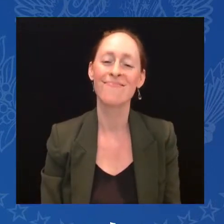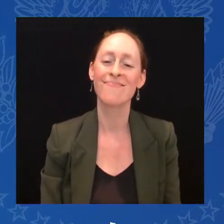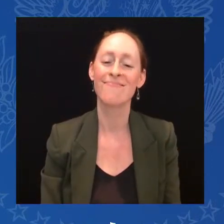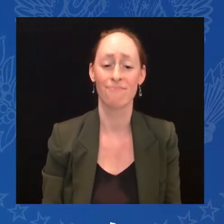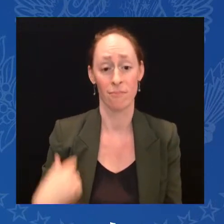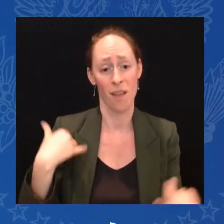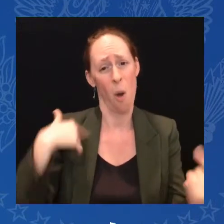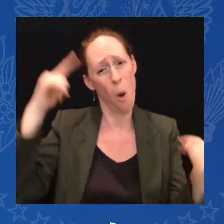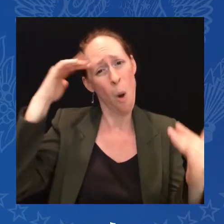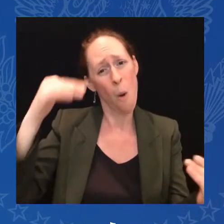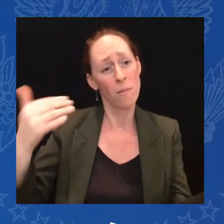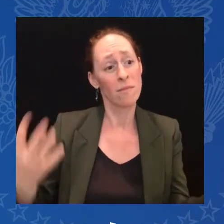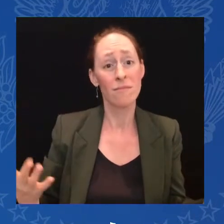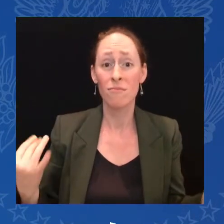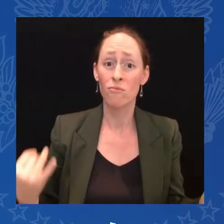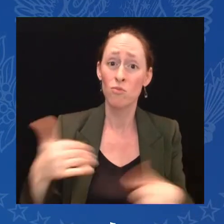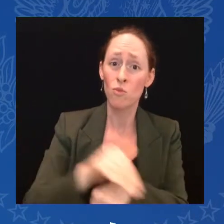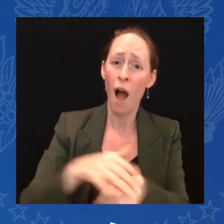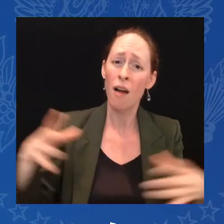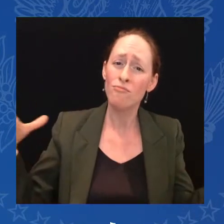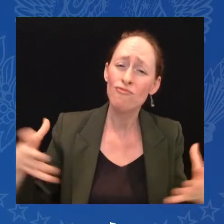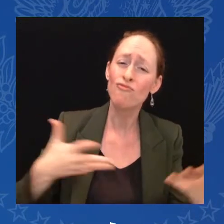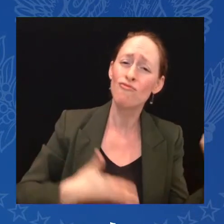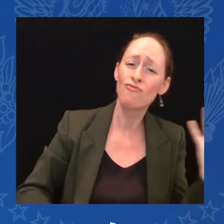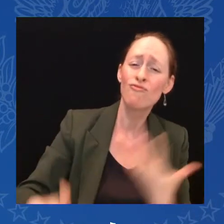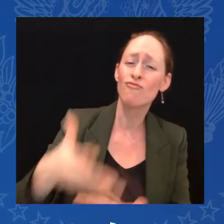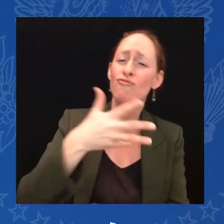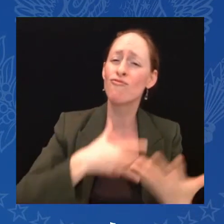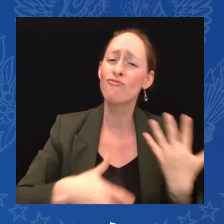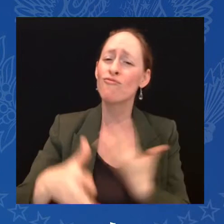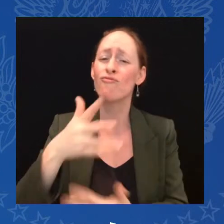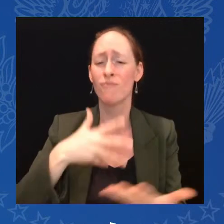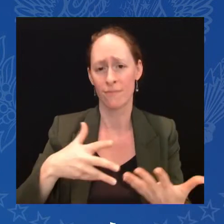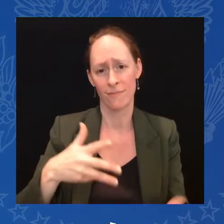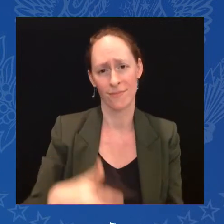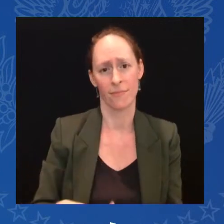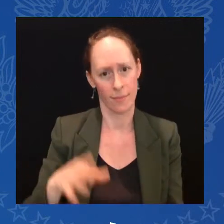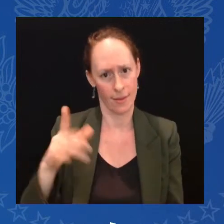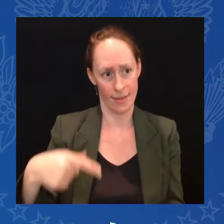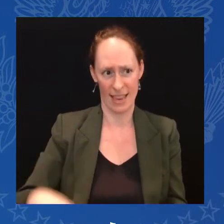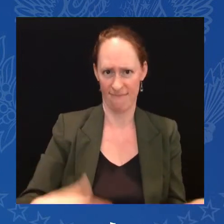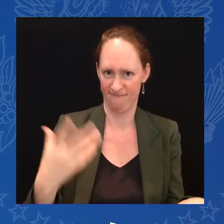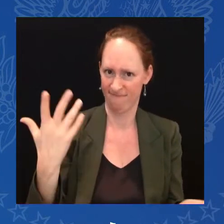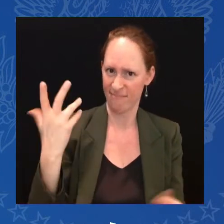You don't get a lot of opportunity to do that. And it reminds me of the work that we have to do.